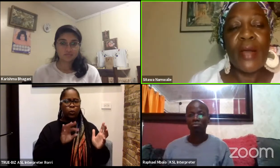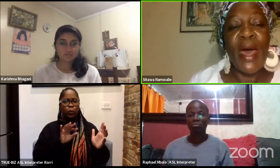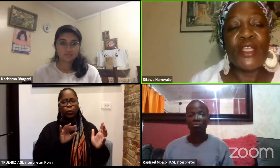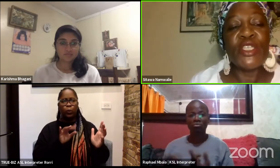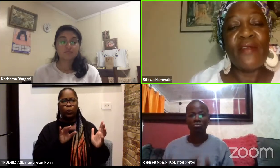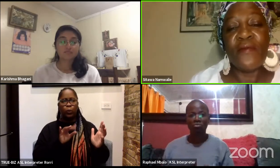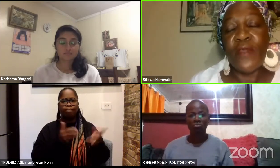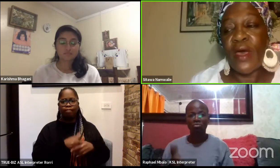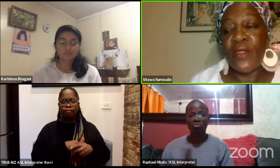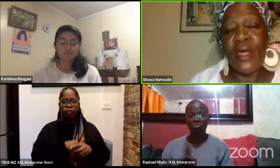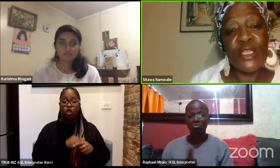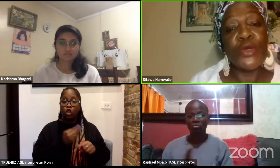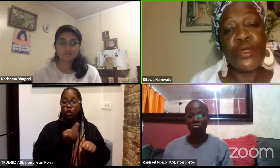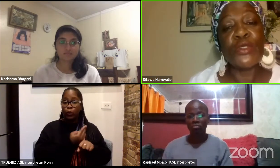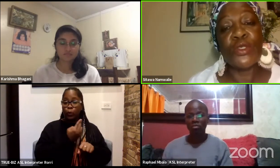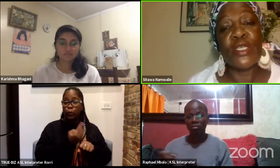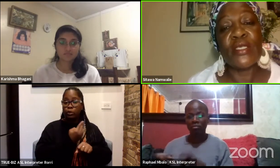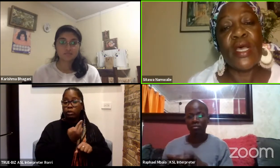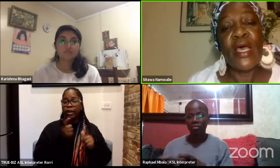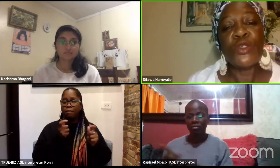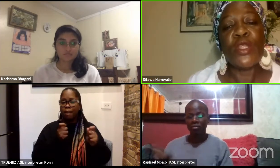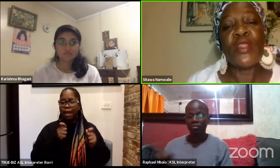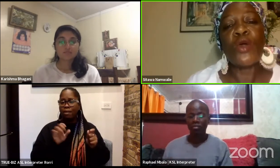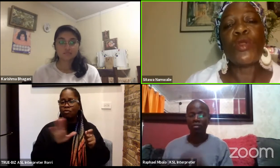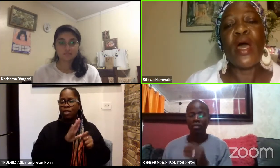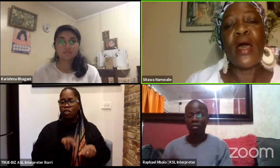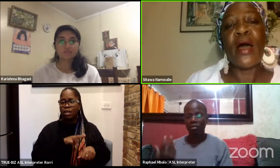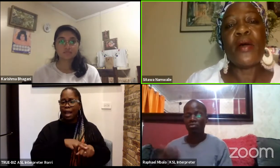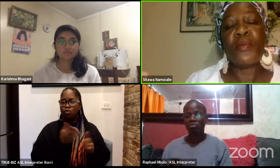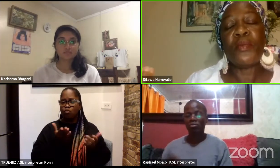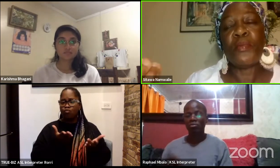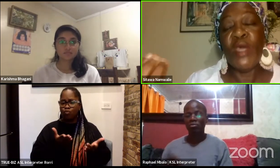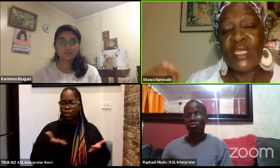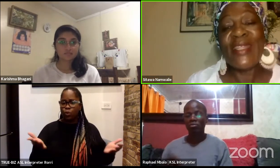and manage their natural resources so that they could meet